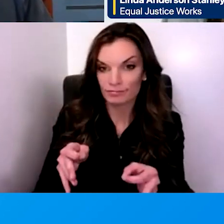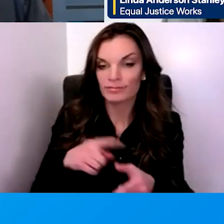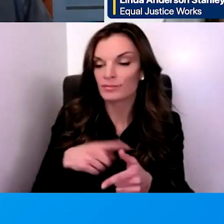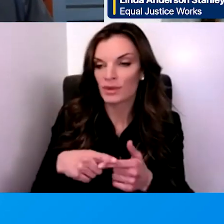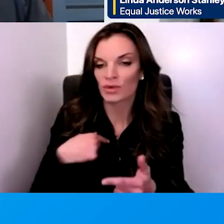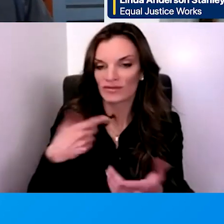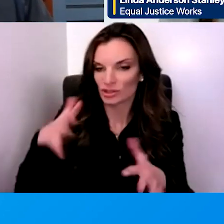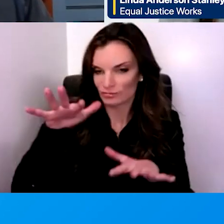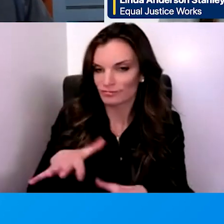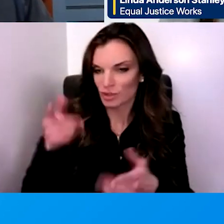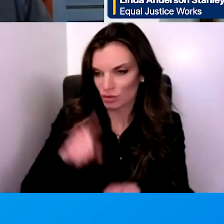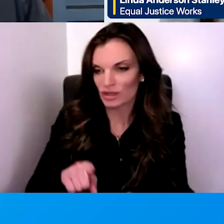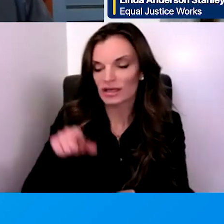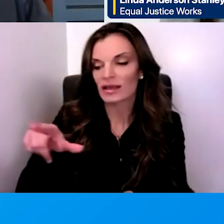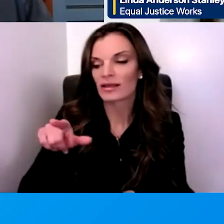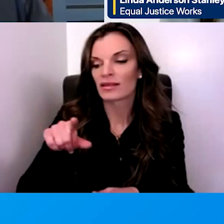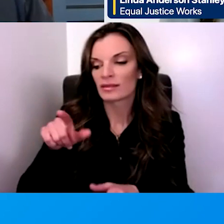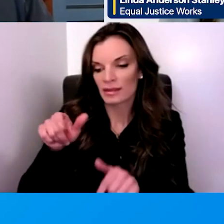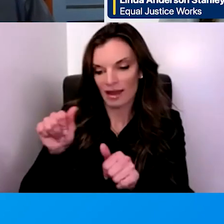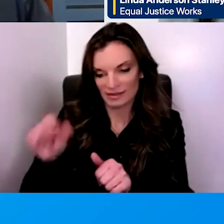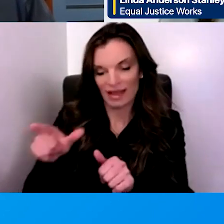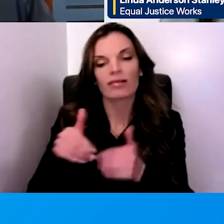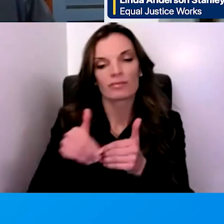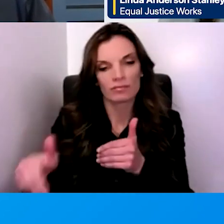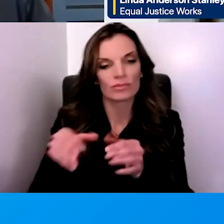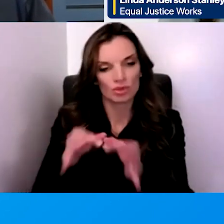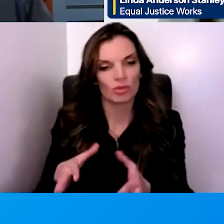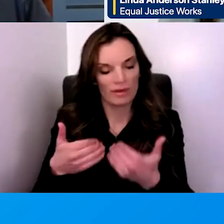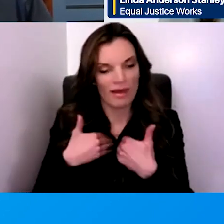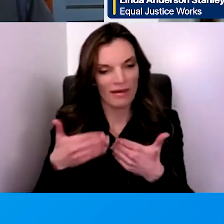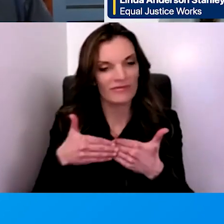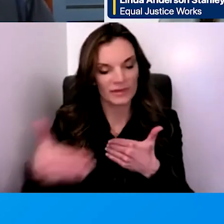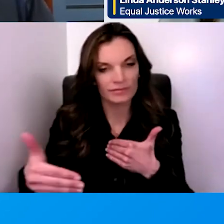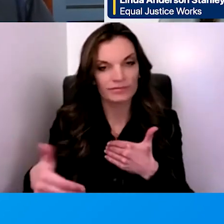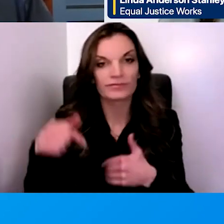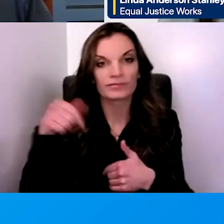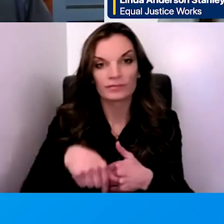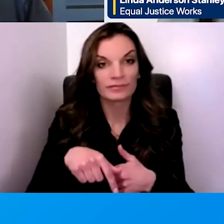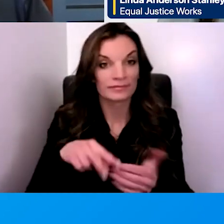matter and the live ASL interpretation was there going forward. This is not always the case.